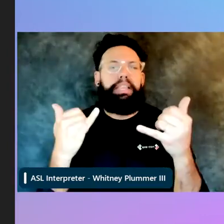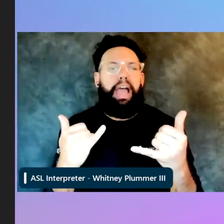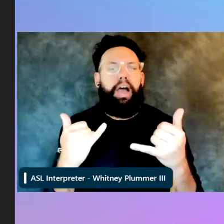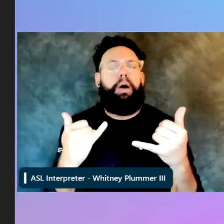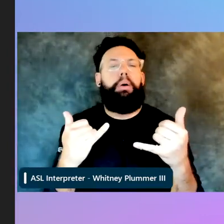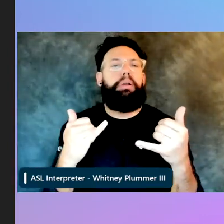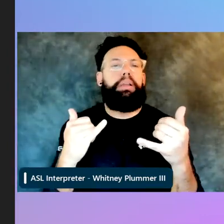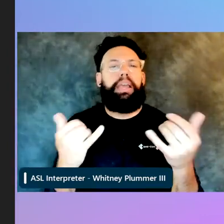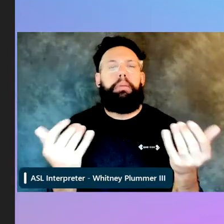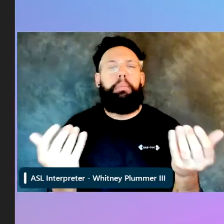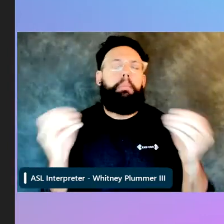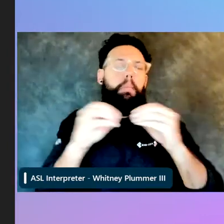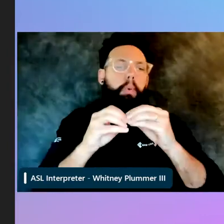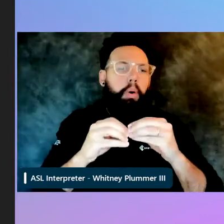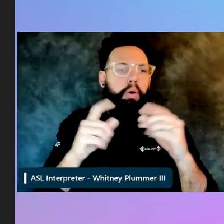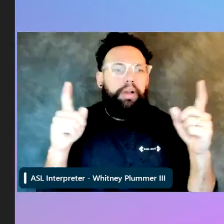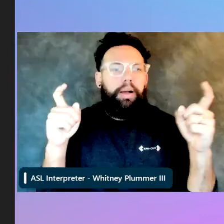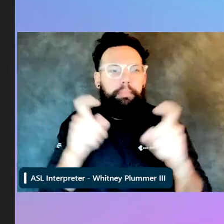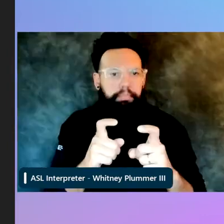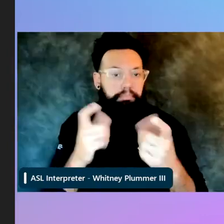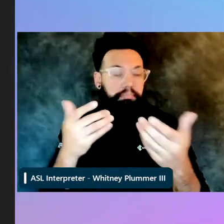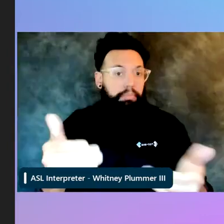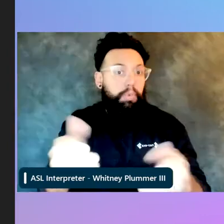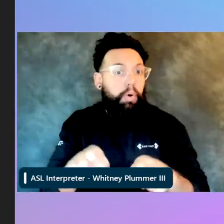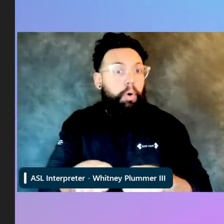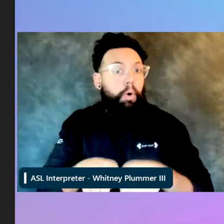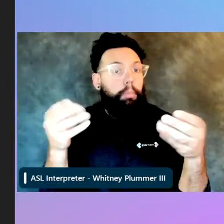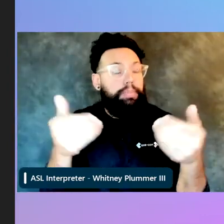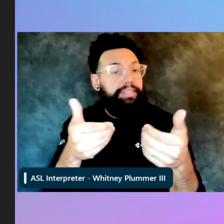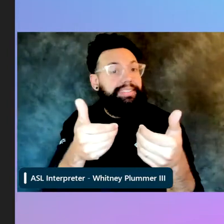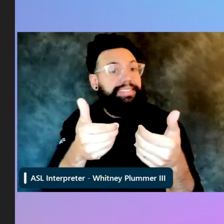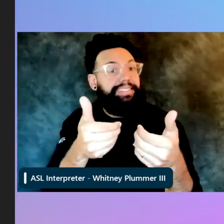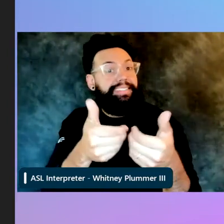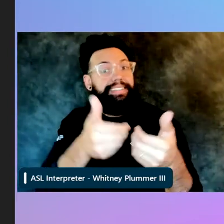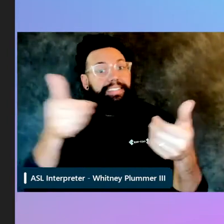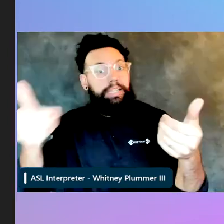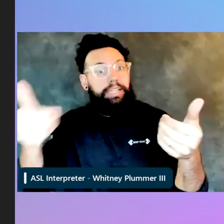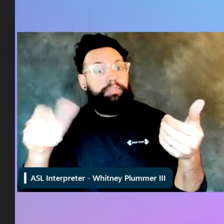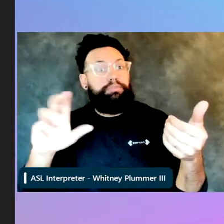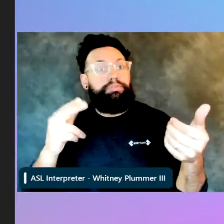GitHub copilot chat using shift